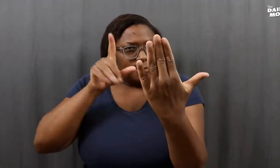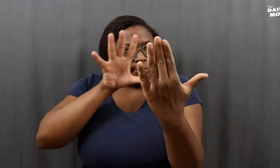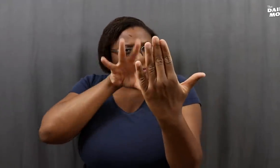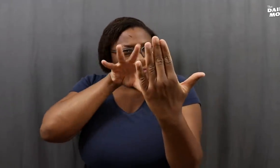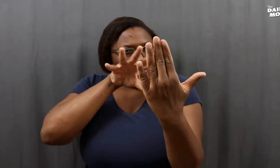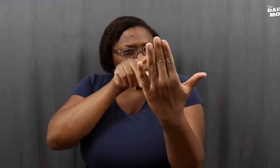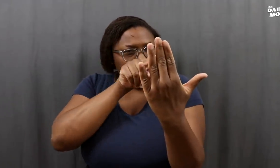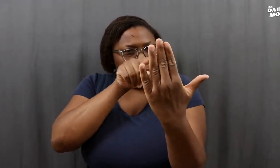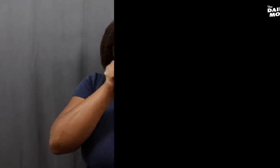on it that said,